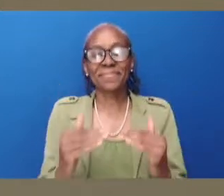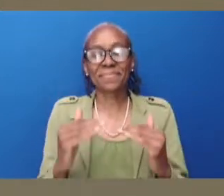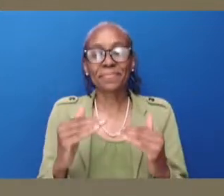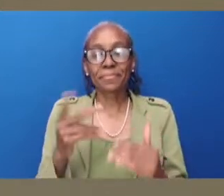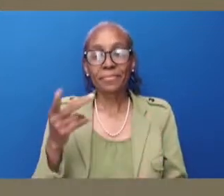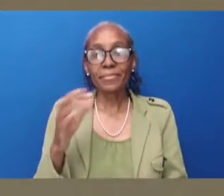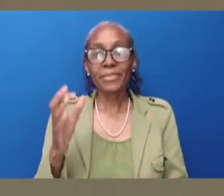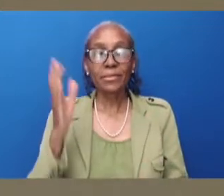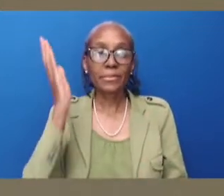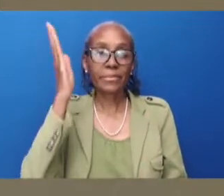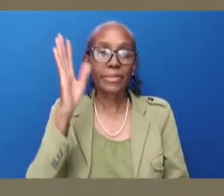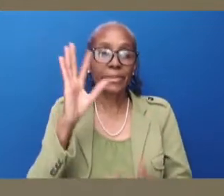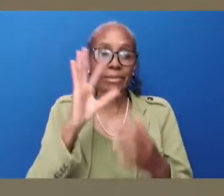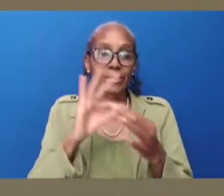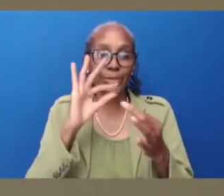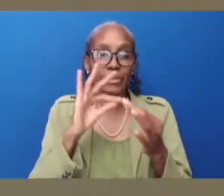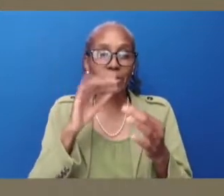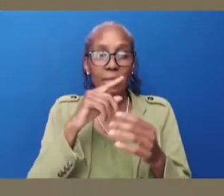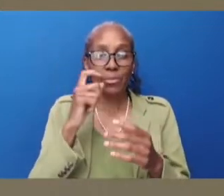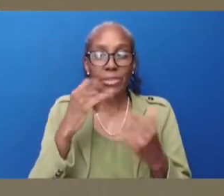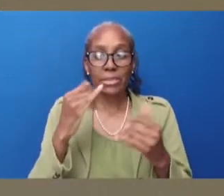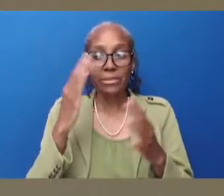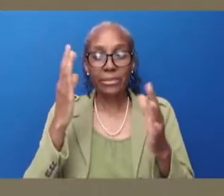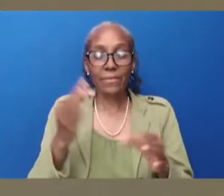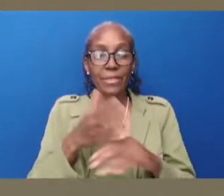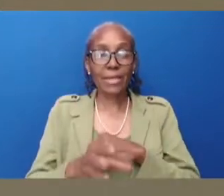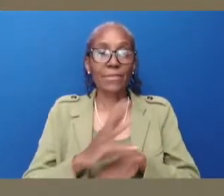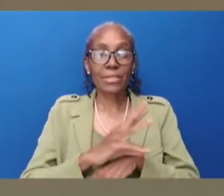HERE.